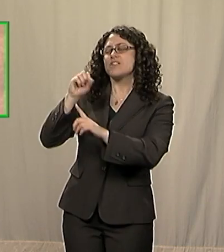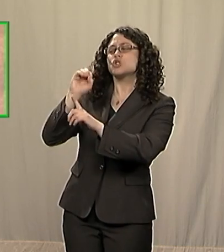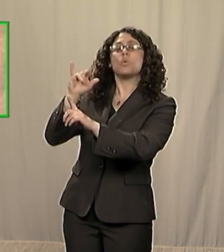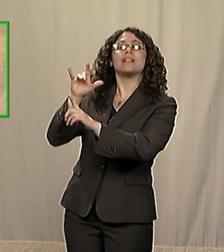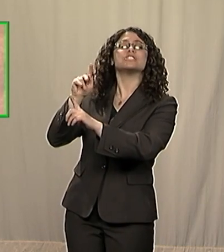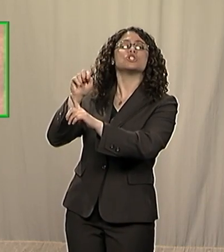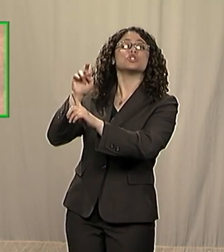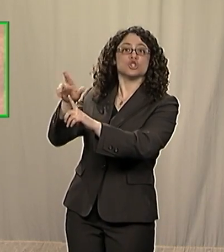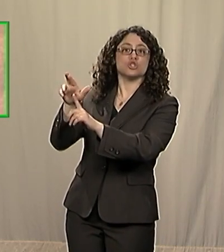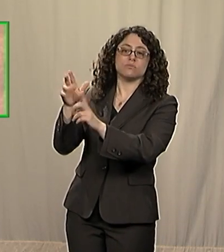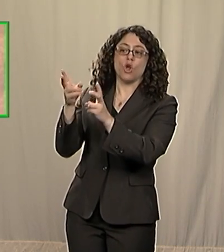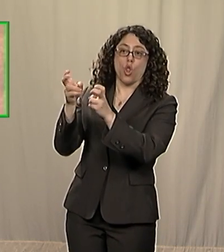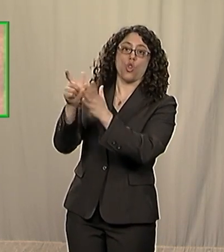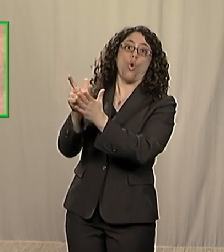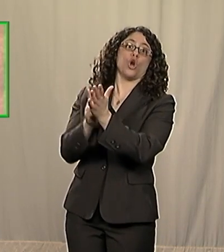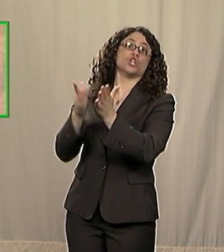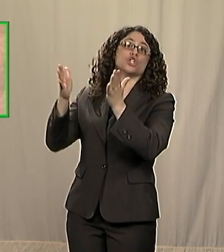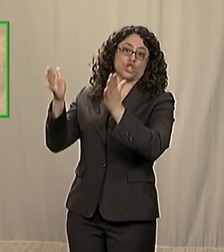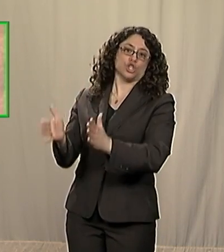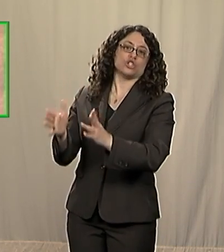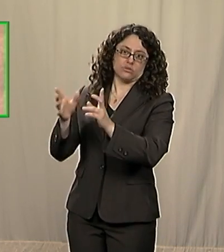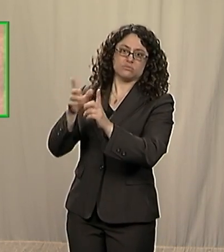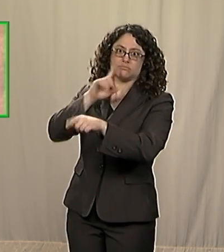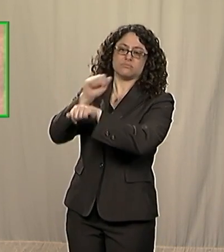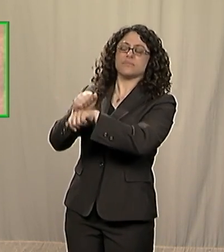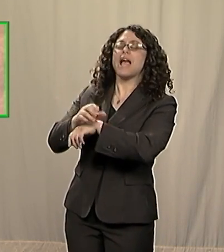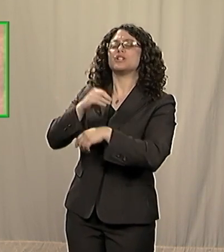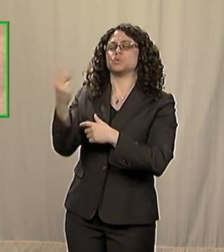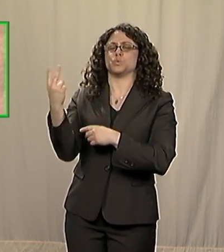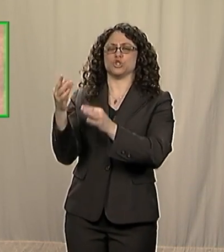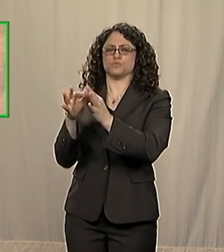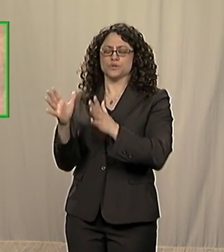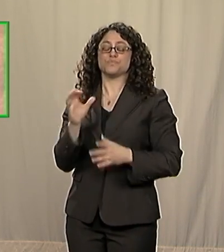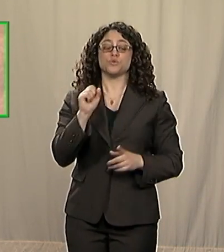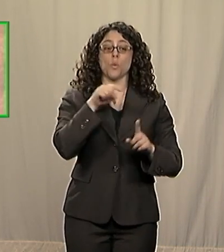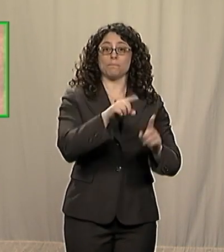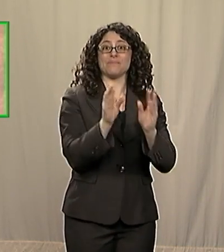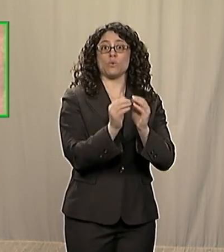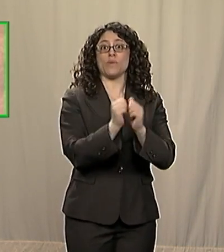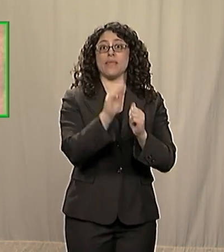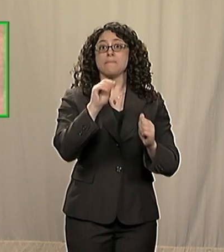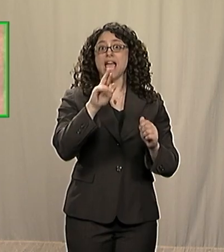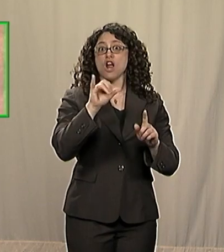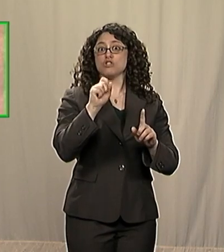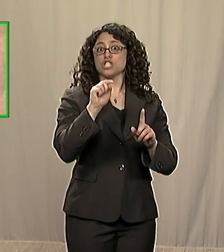and two interpreters. During the meeting with the barrister, in order to figure out what was going to happen